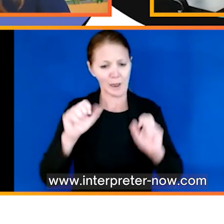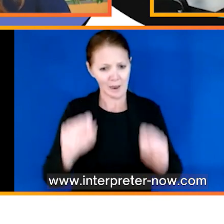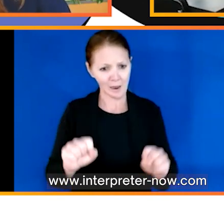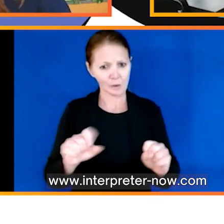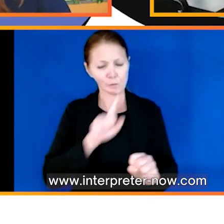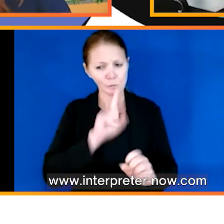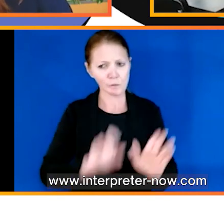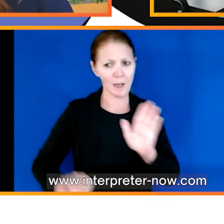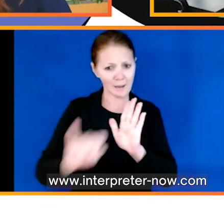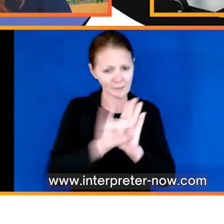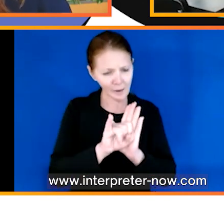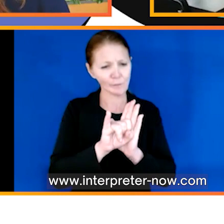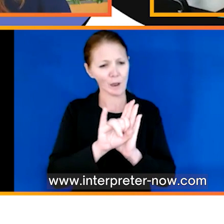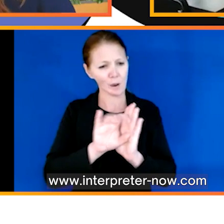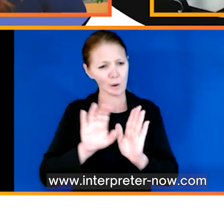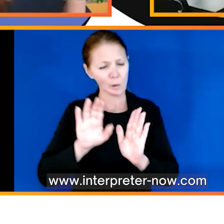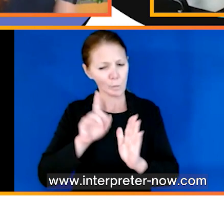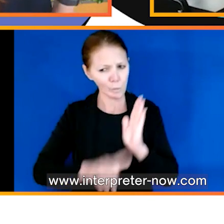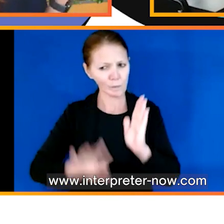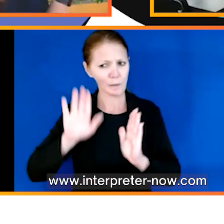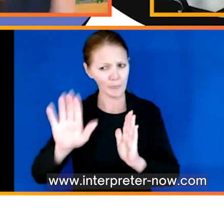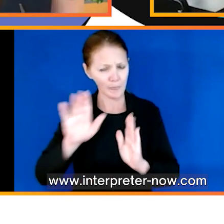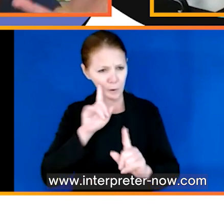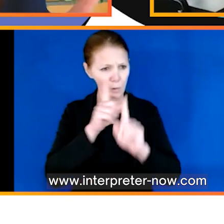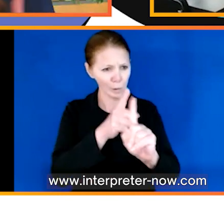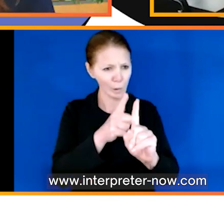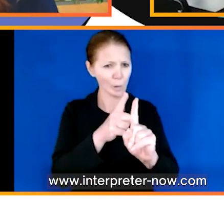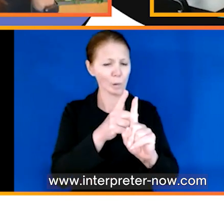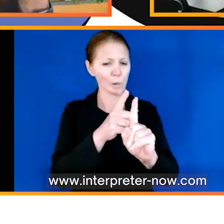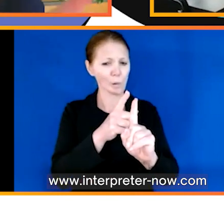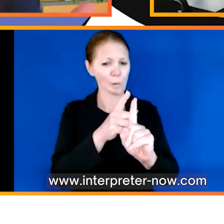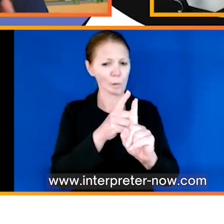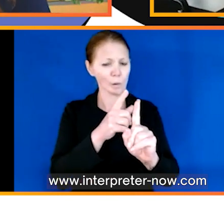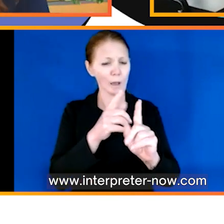them on sculpting it together. You can't just like hand somebody, this is what you need to do.